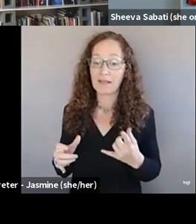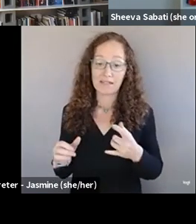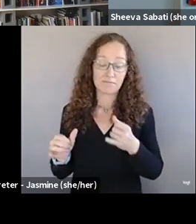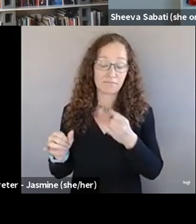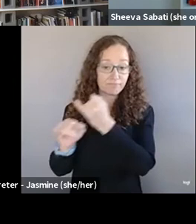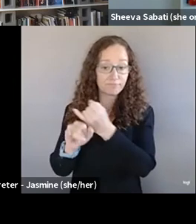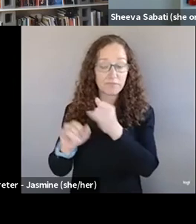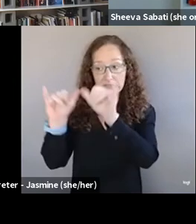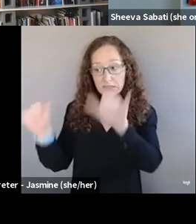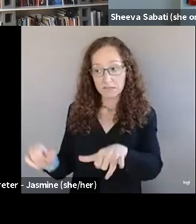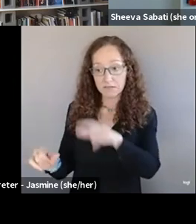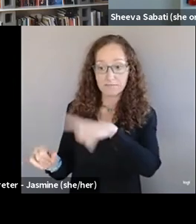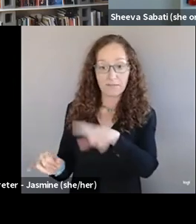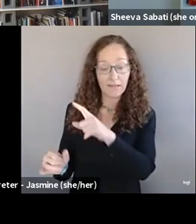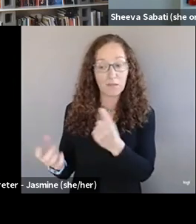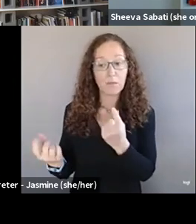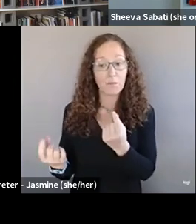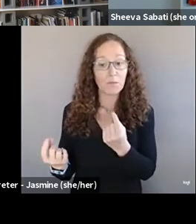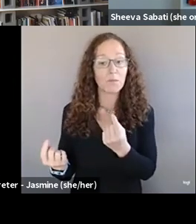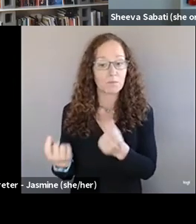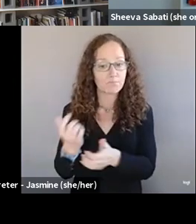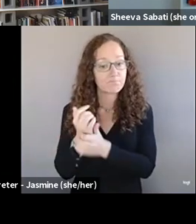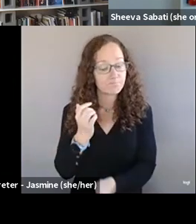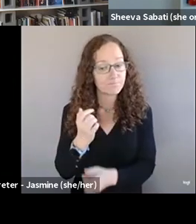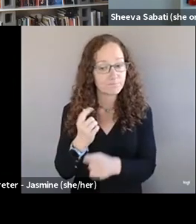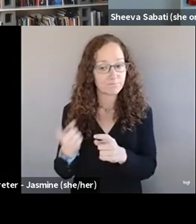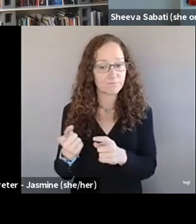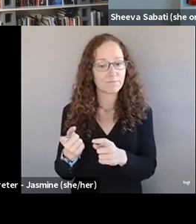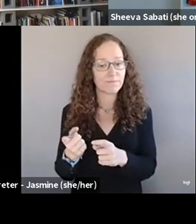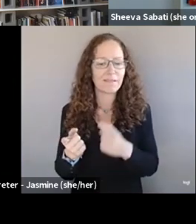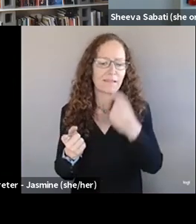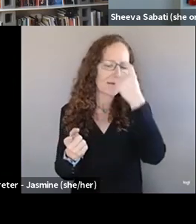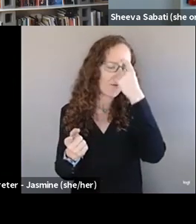that they will outlive us. And there's this this, I think,